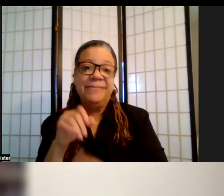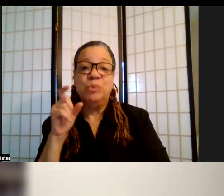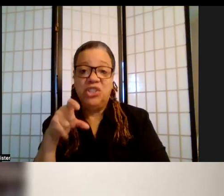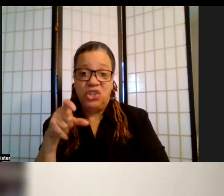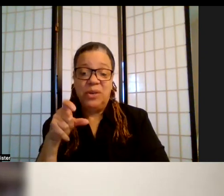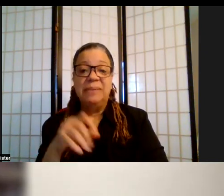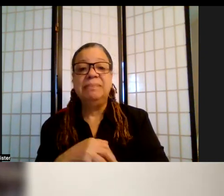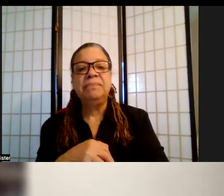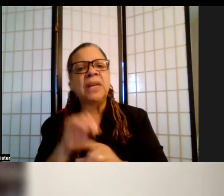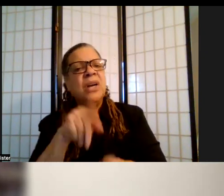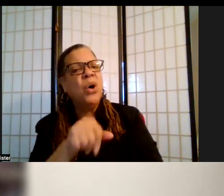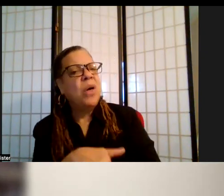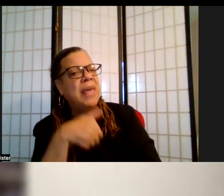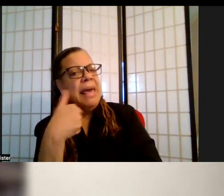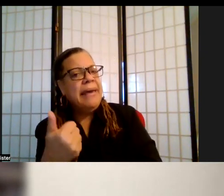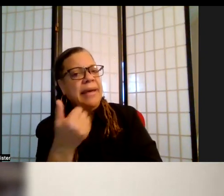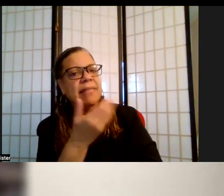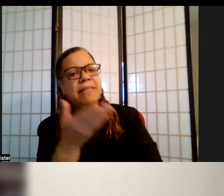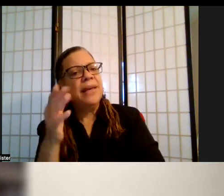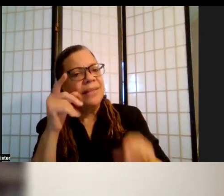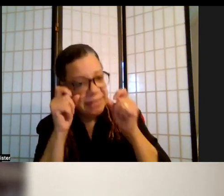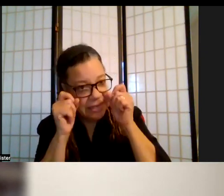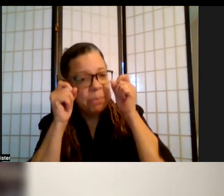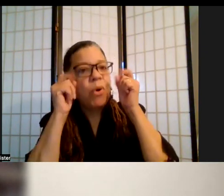Were there any other things that surprised you in your--